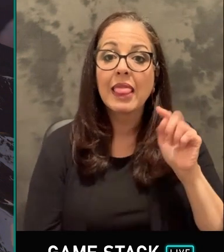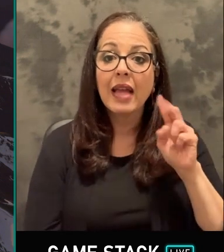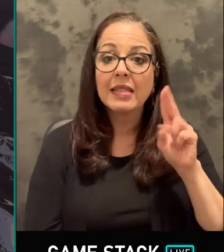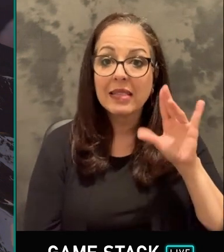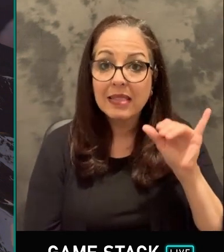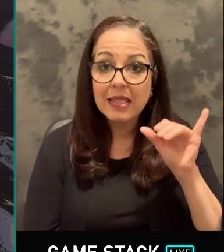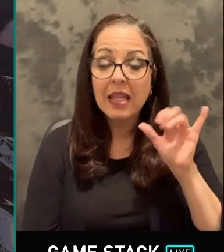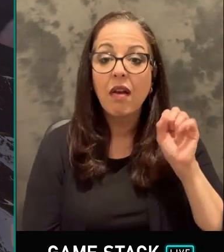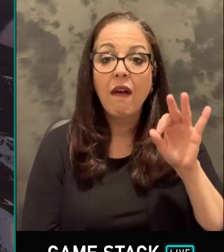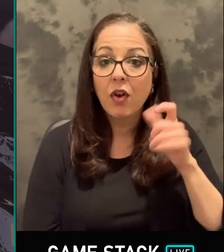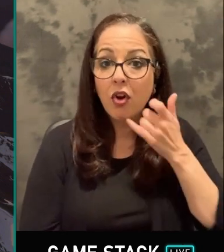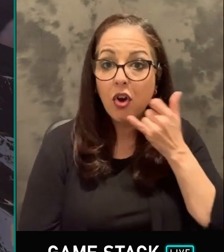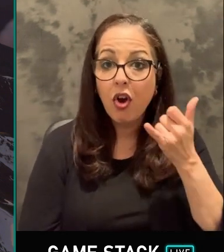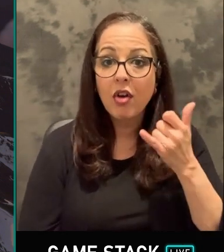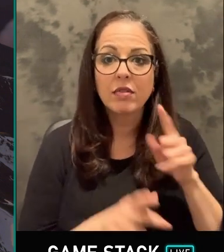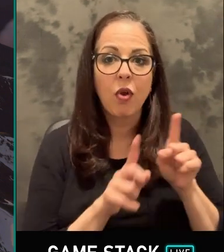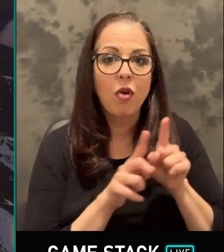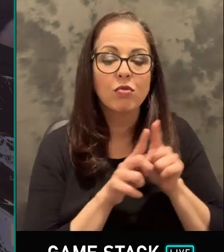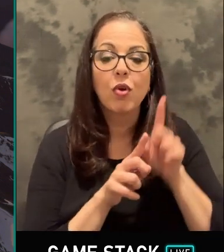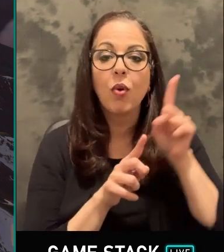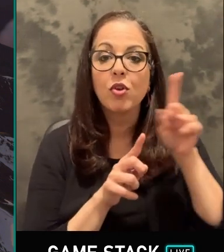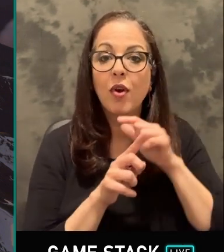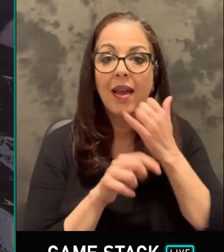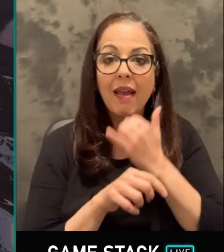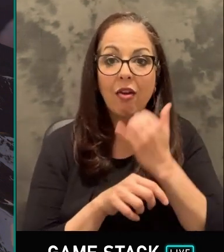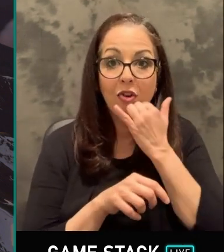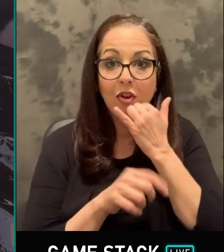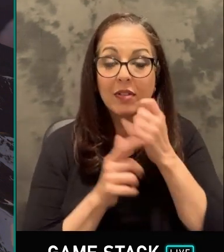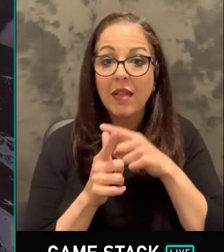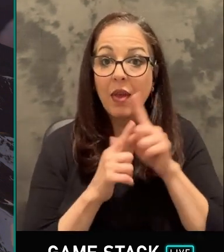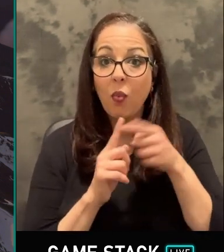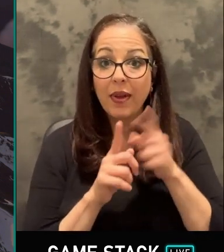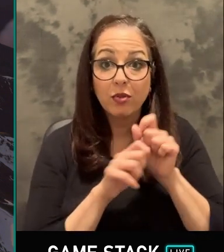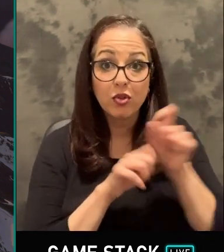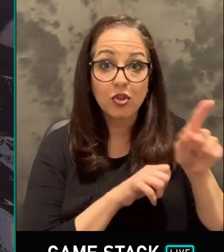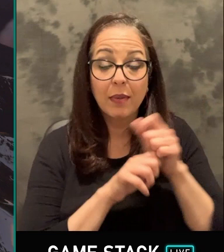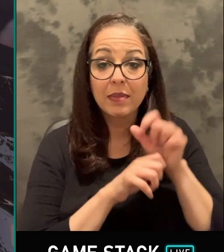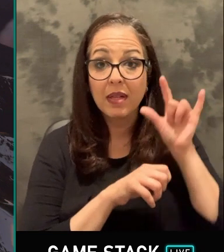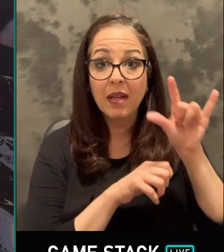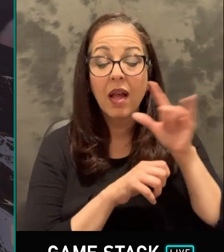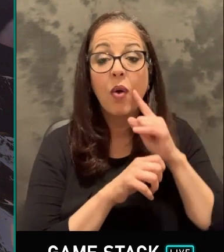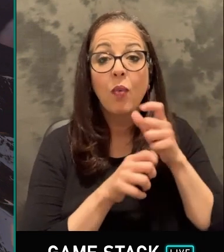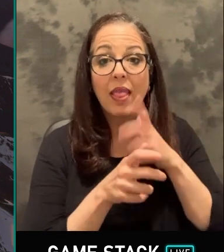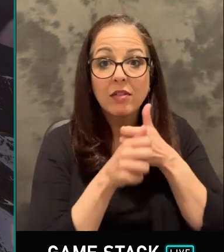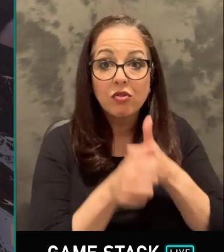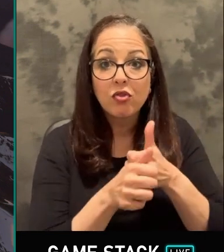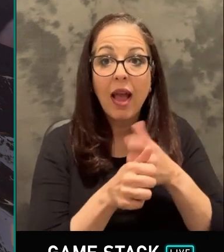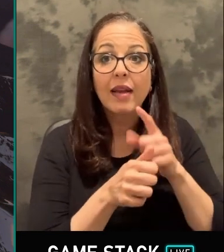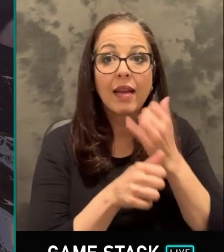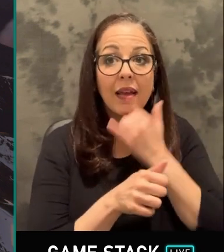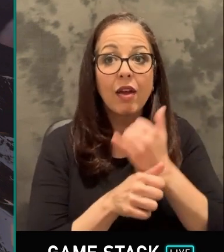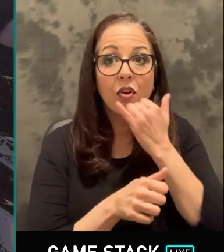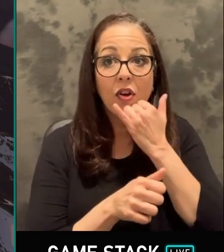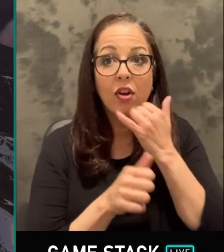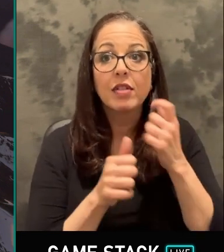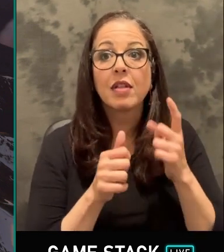ship flight simulator in a guest, we were able to track errors, And edged of subscription based on the usage we were getting.